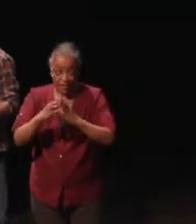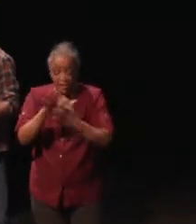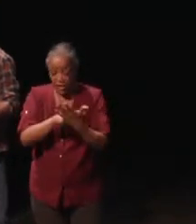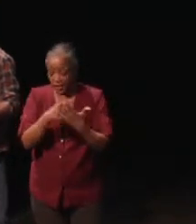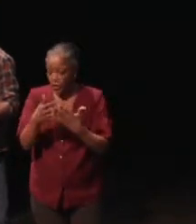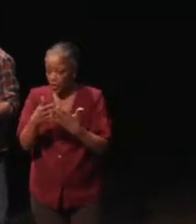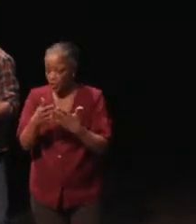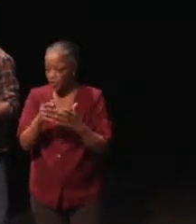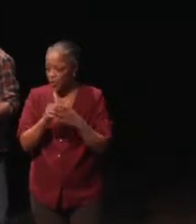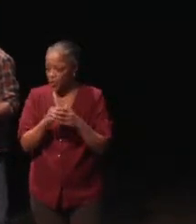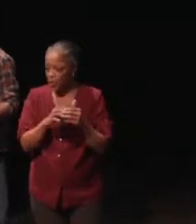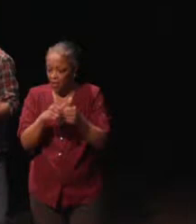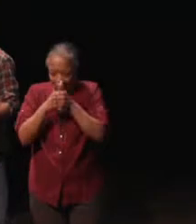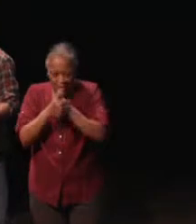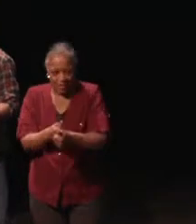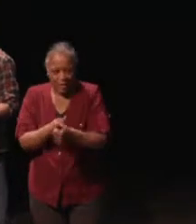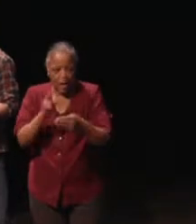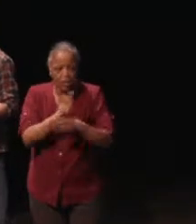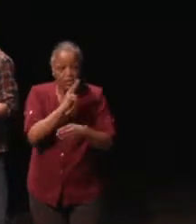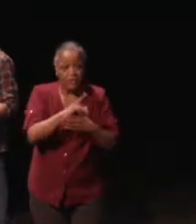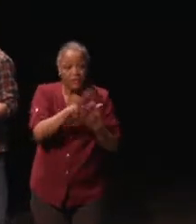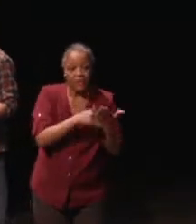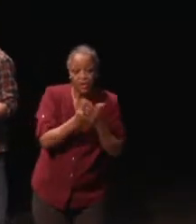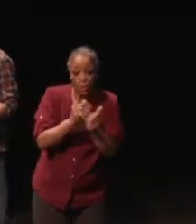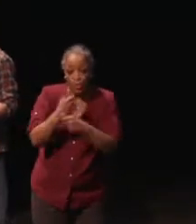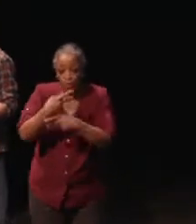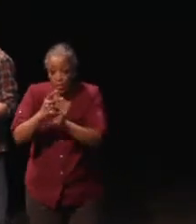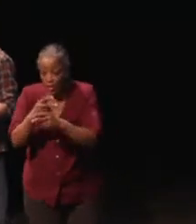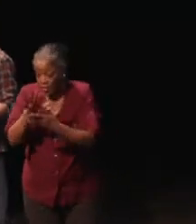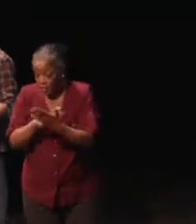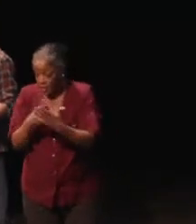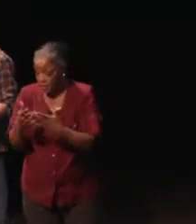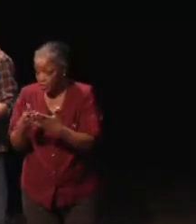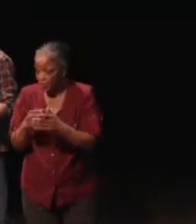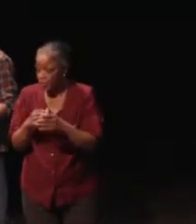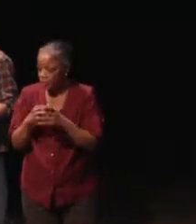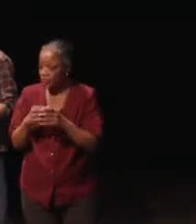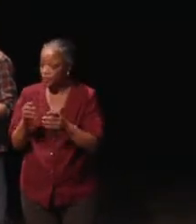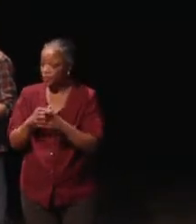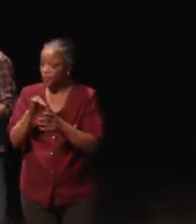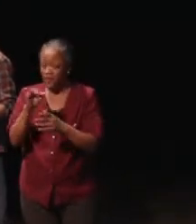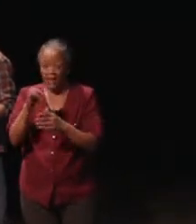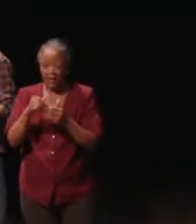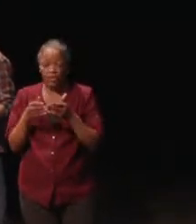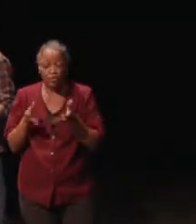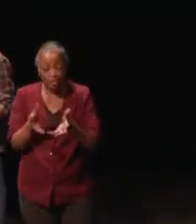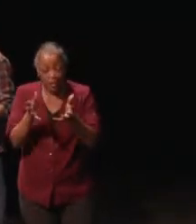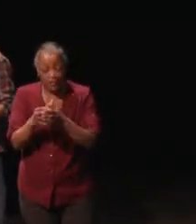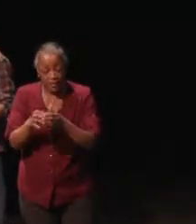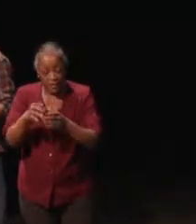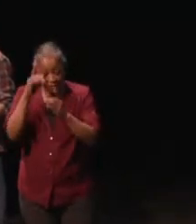You want to align usability testing with your production schedule to reinforce data-driven decision making, and sunk versus opportunity costs.